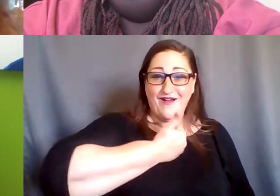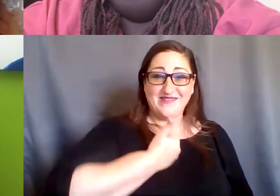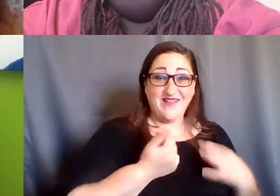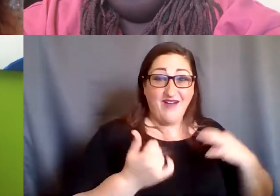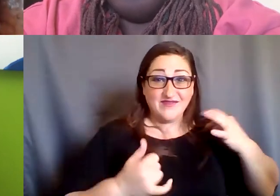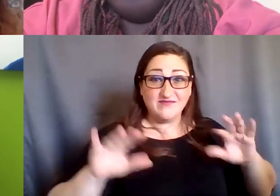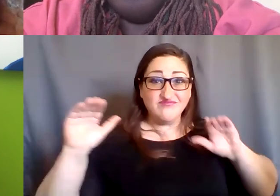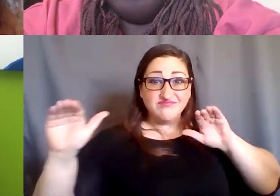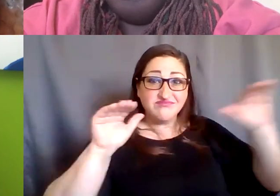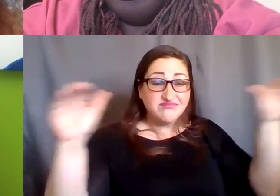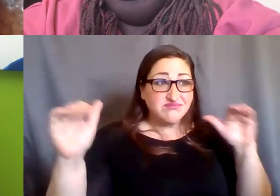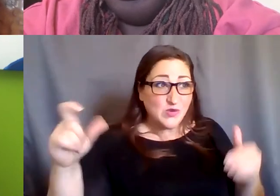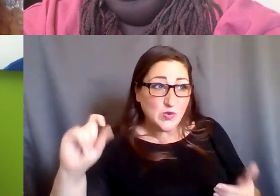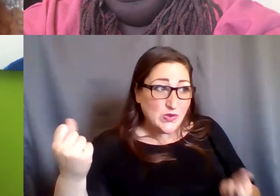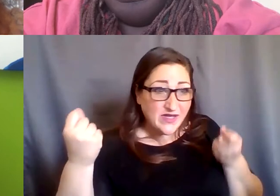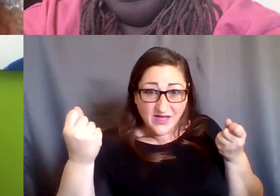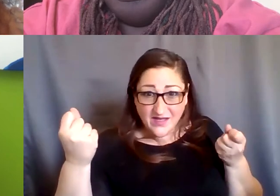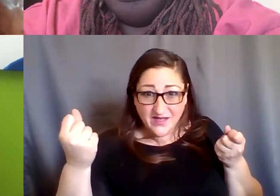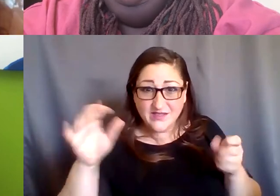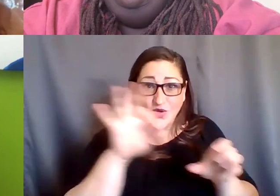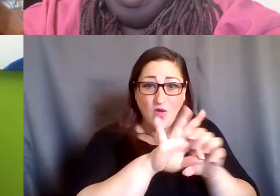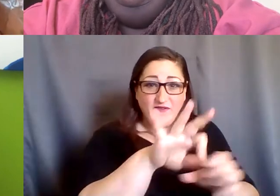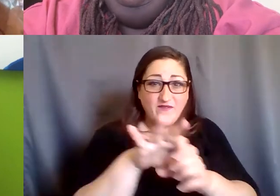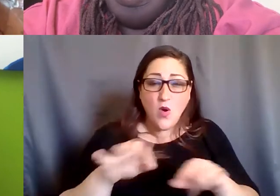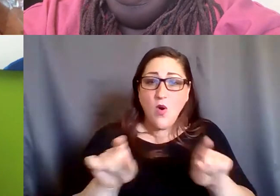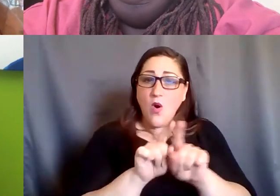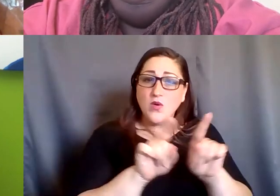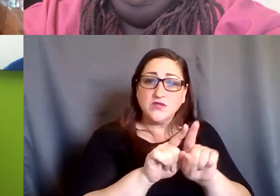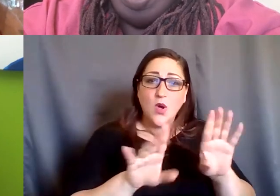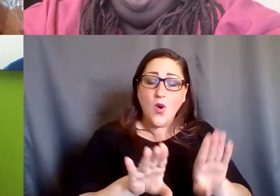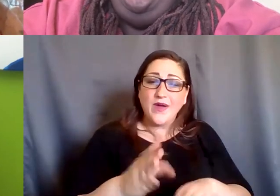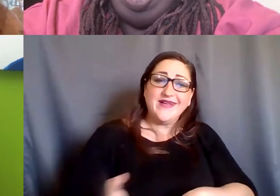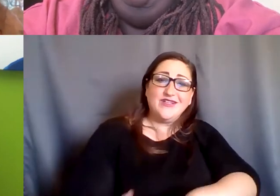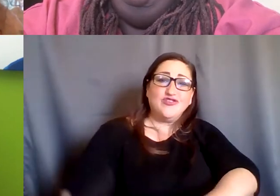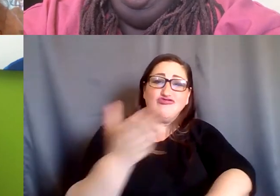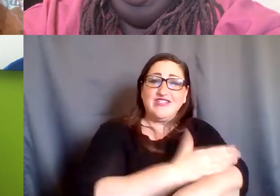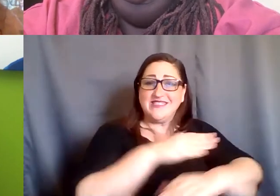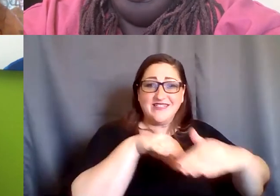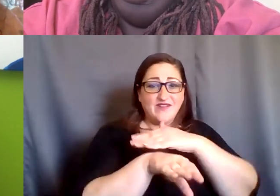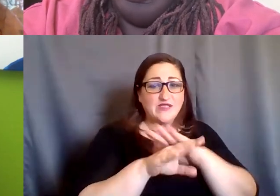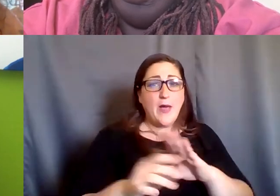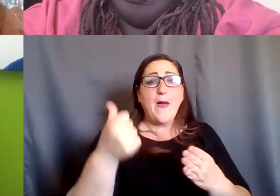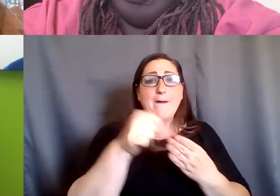And I still want to see states increasing the accessibility of their mail-in and voting systems, as well.